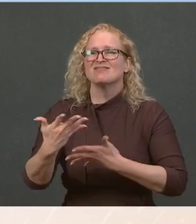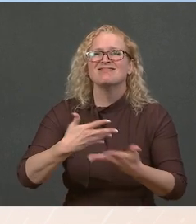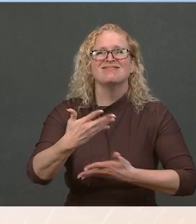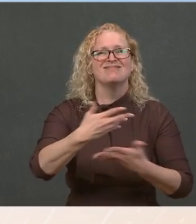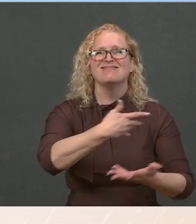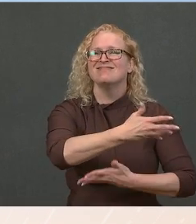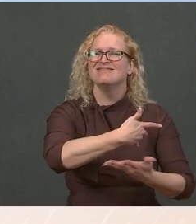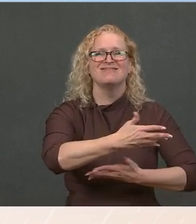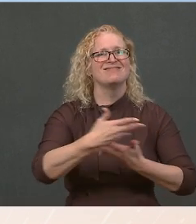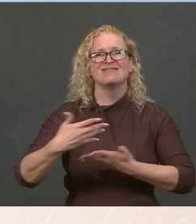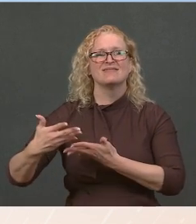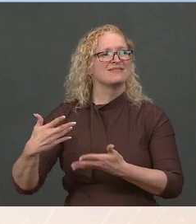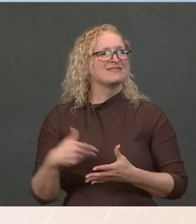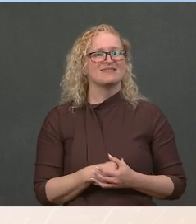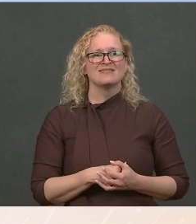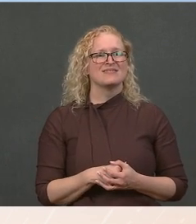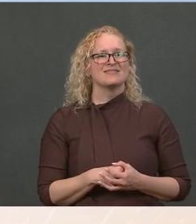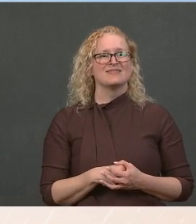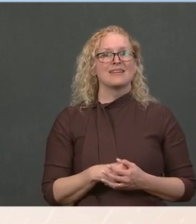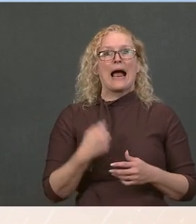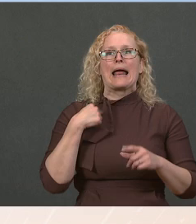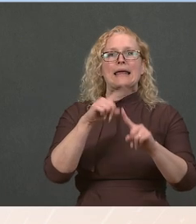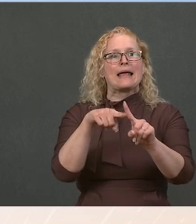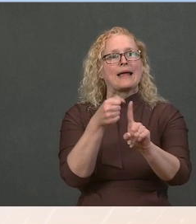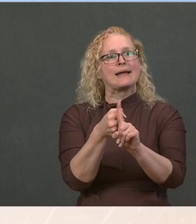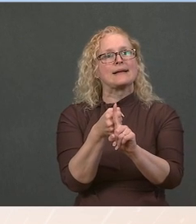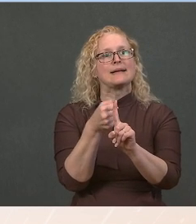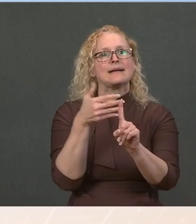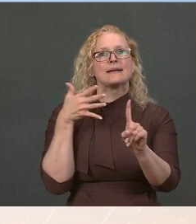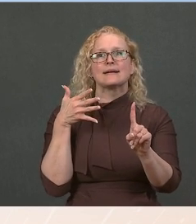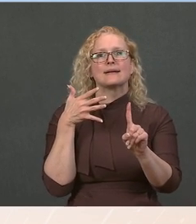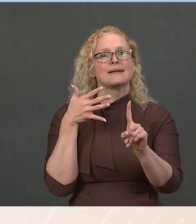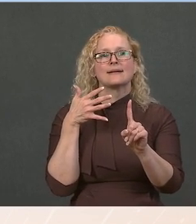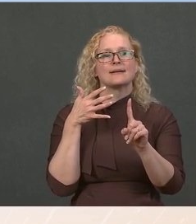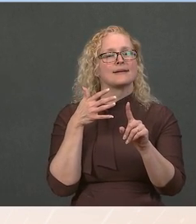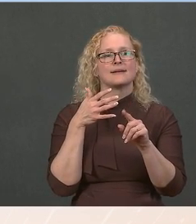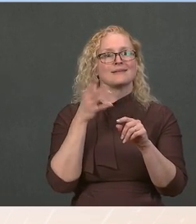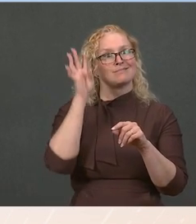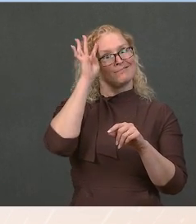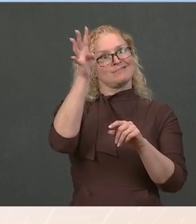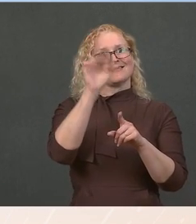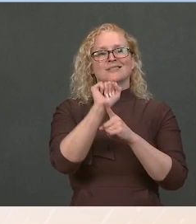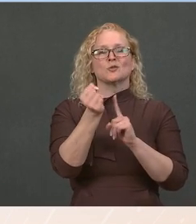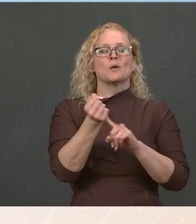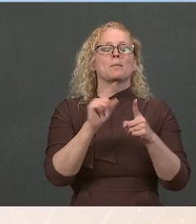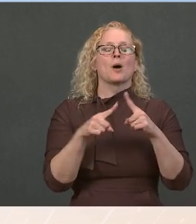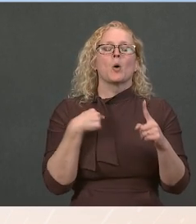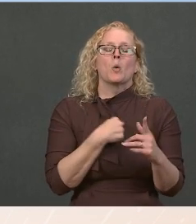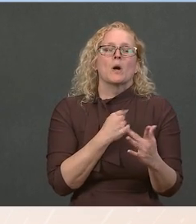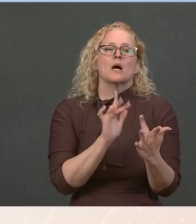I'm not going to really get into a hypothetical, but we've been in close contact with all of them. The reason why the President put forth